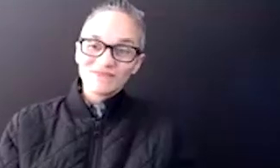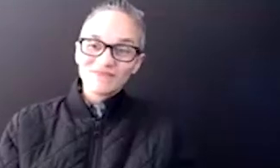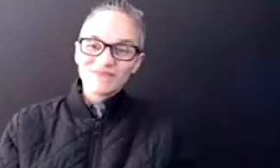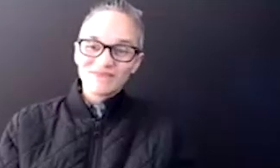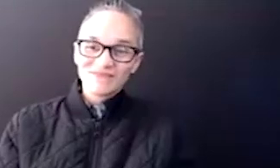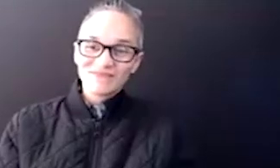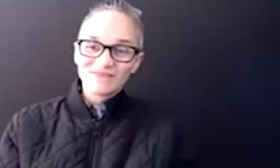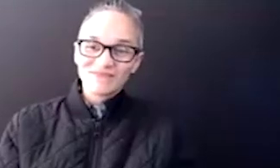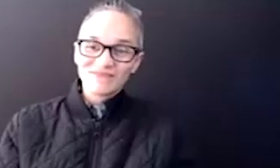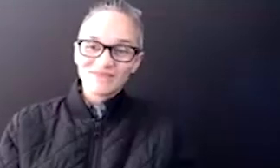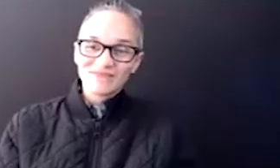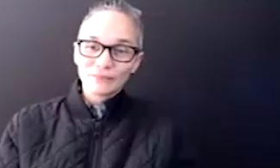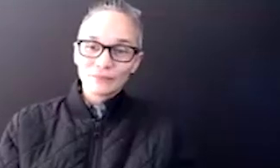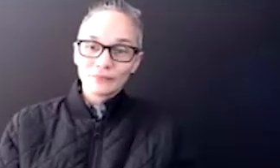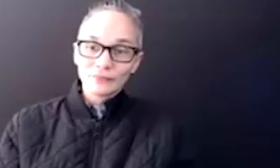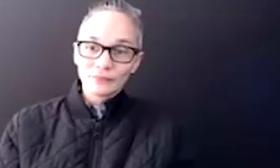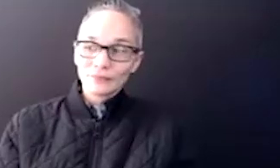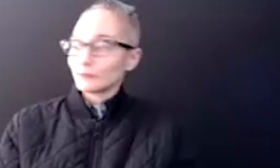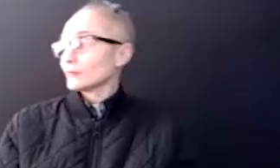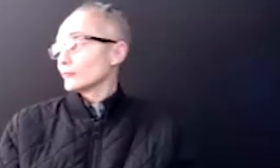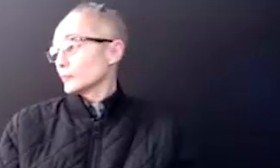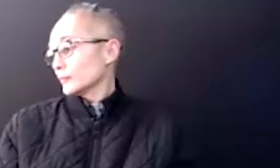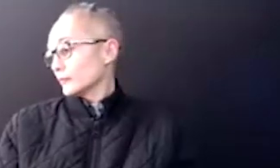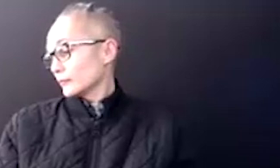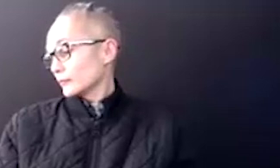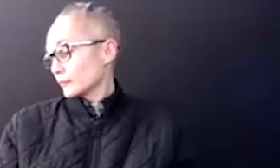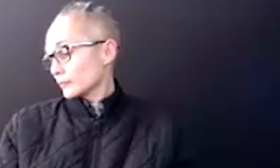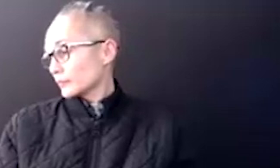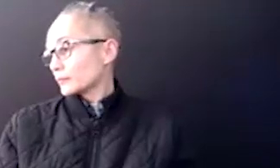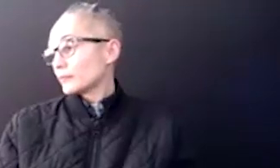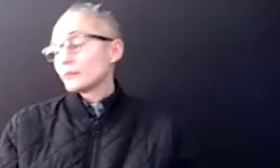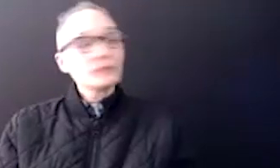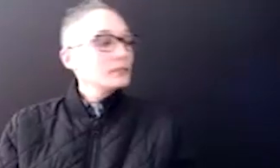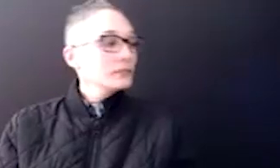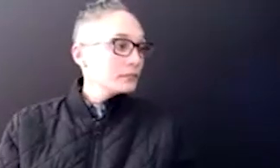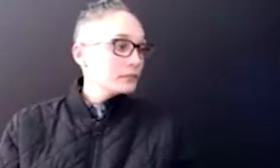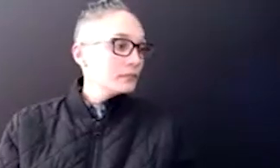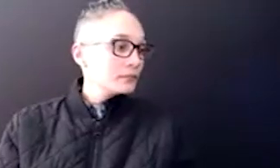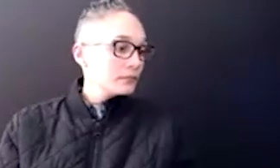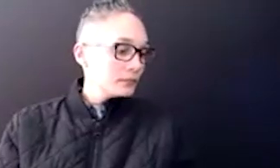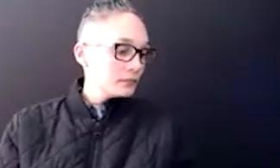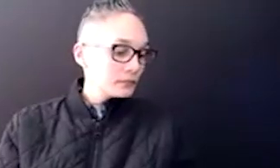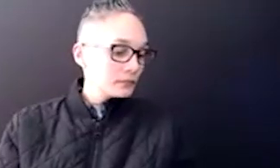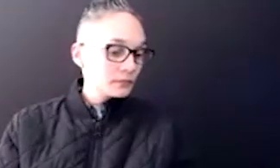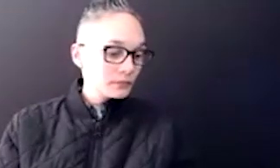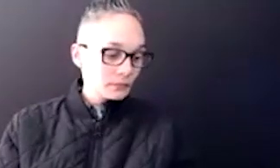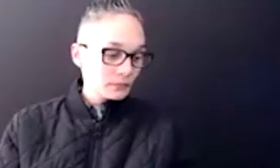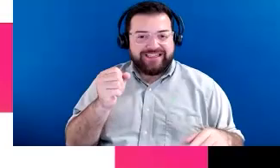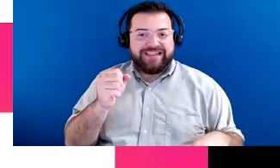you know, clarify some of these things for them. And, yeah, yeah.